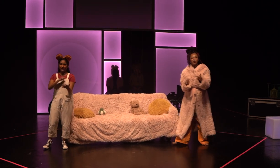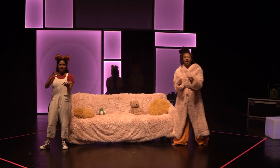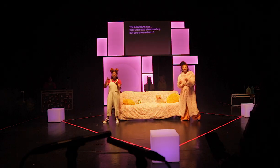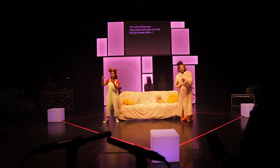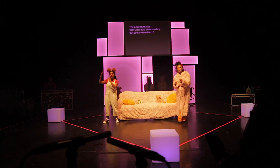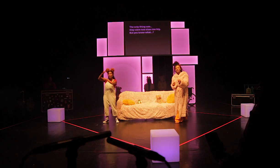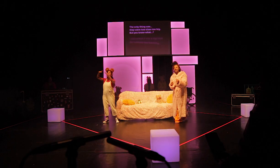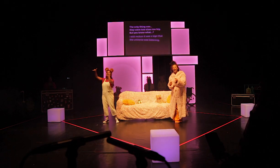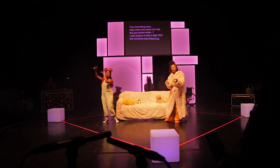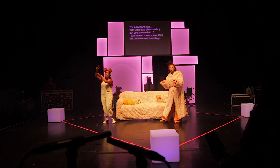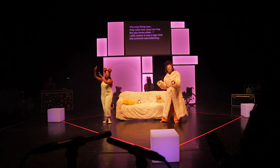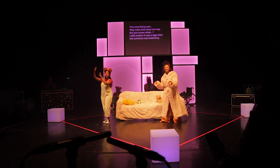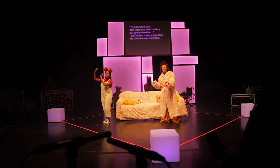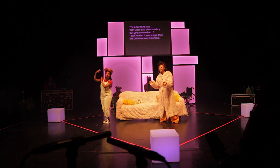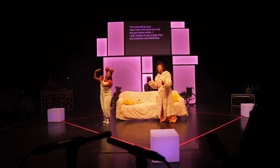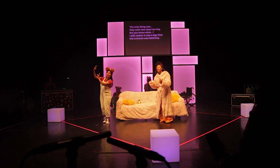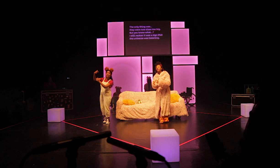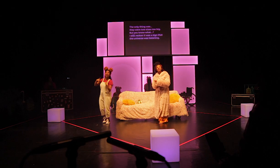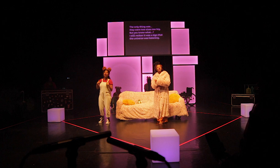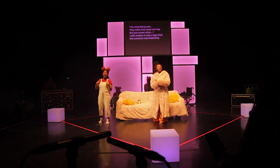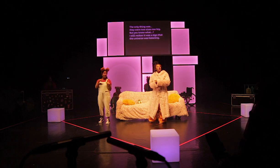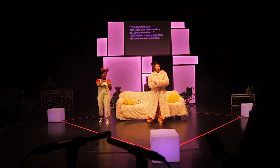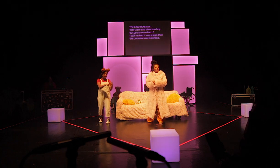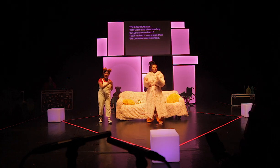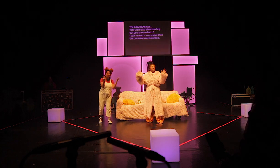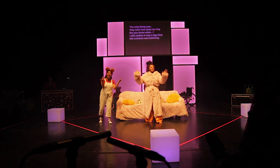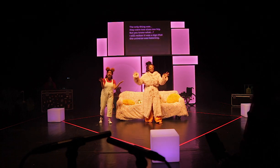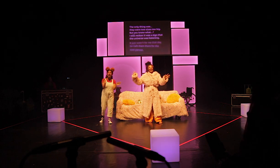was a sign from the universe that it was listening. It just wasn't for me that day.